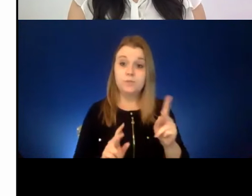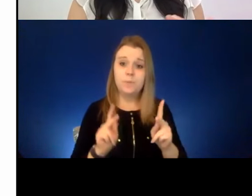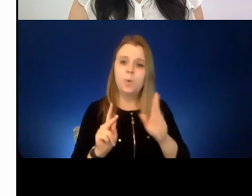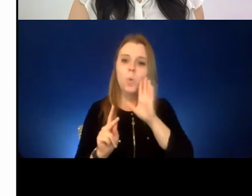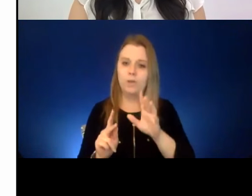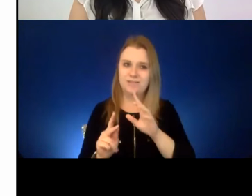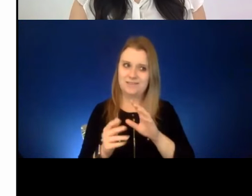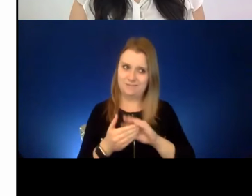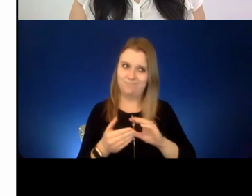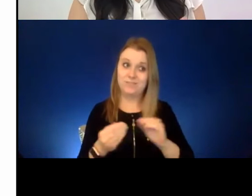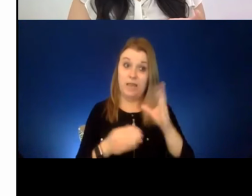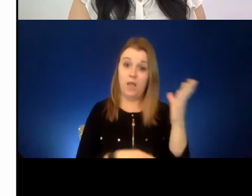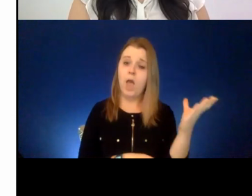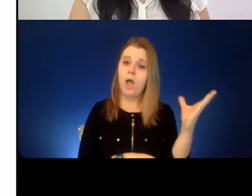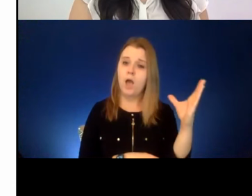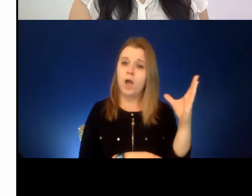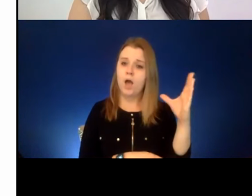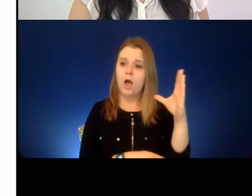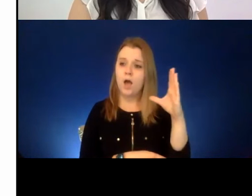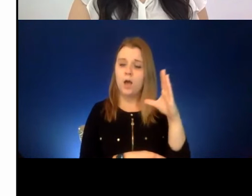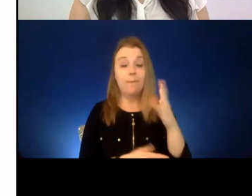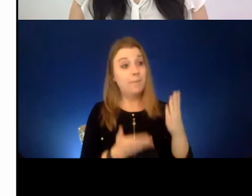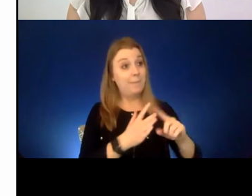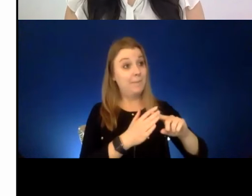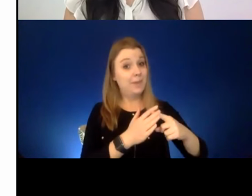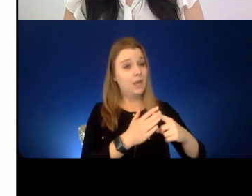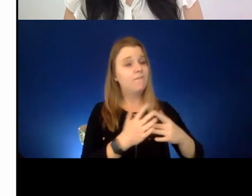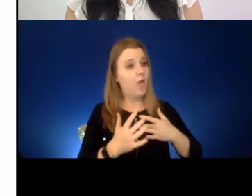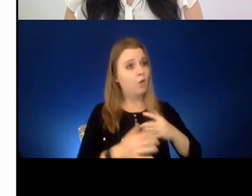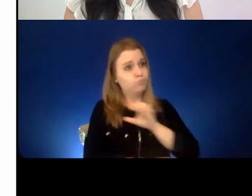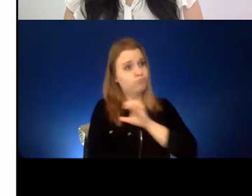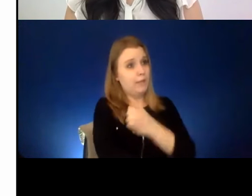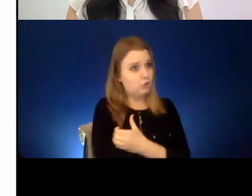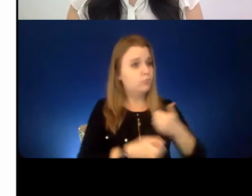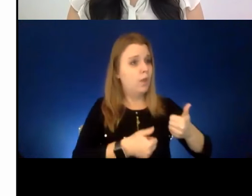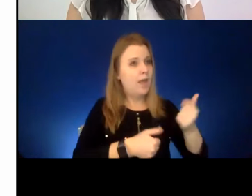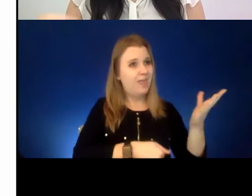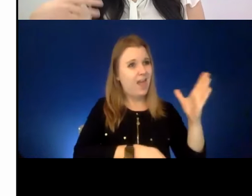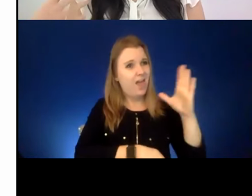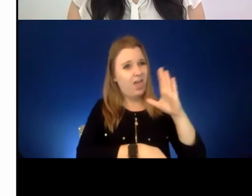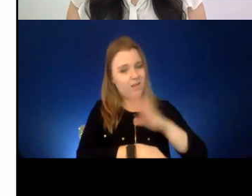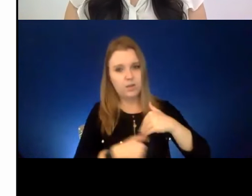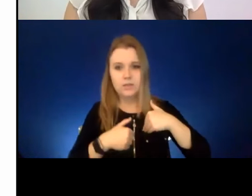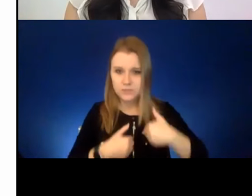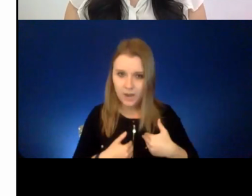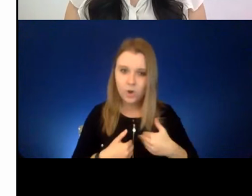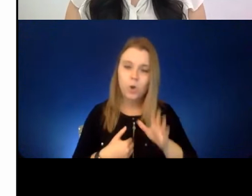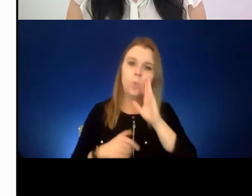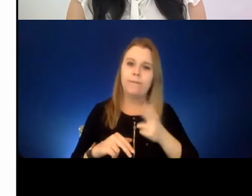meaning moving through their day, they might start off with more energy. And then by the end of the day, they're more fatigued. They'll have increased brain fog